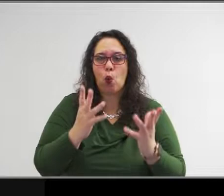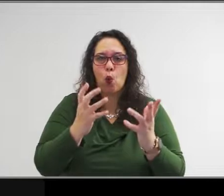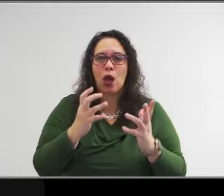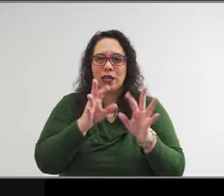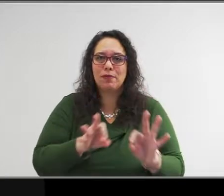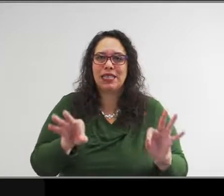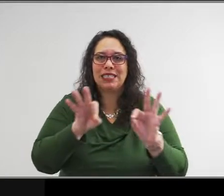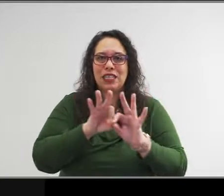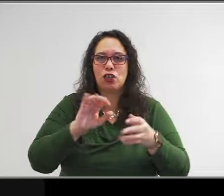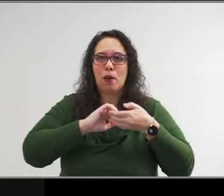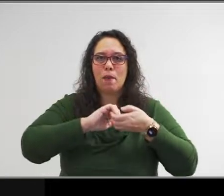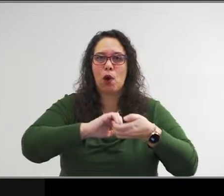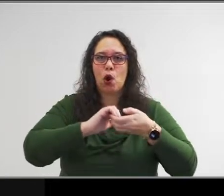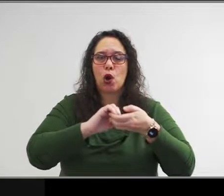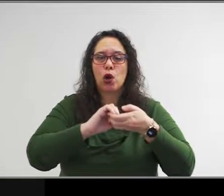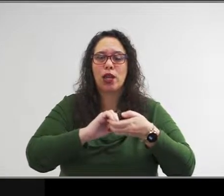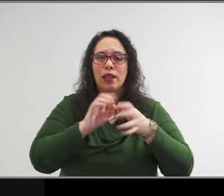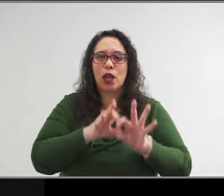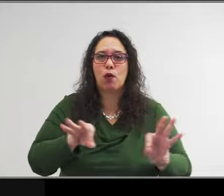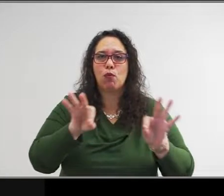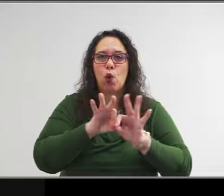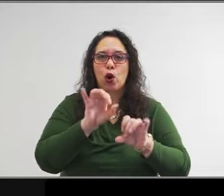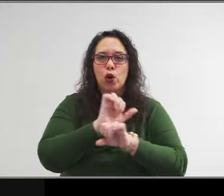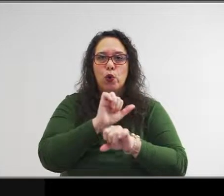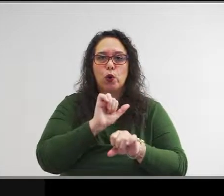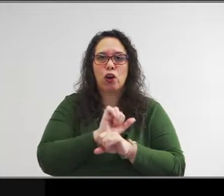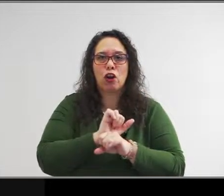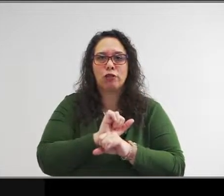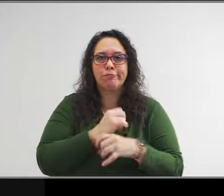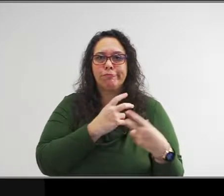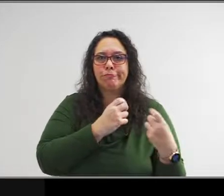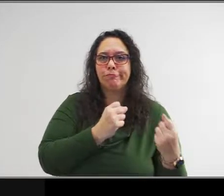in the important work of restoring and re imagining school